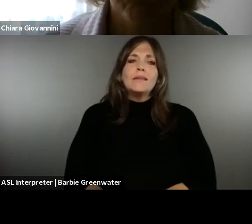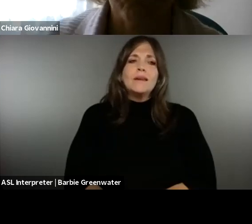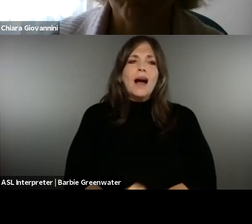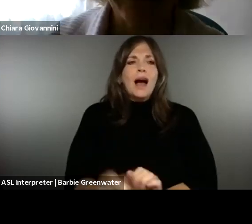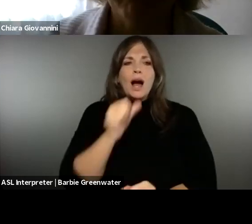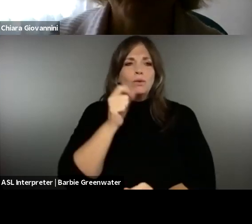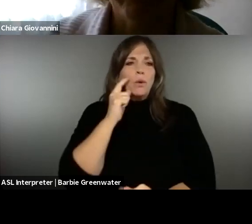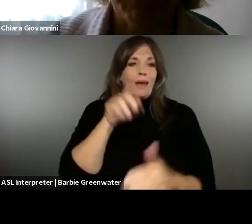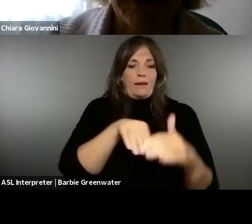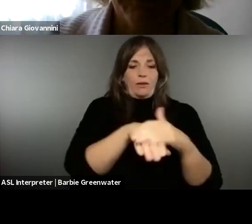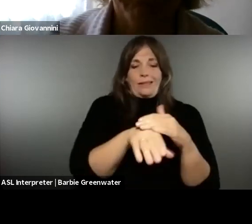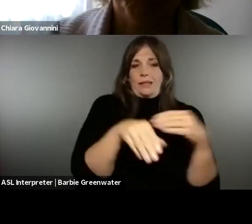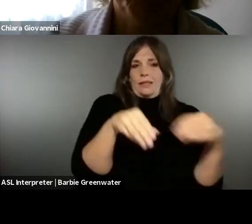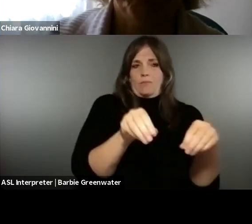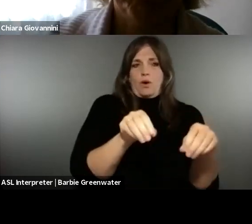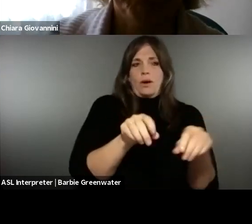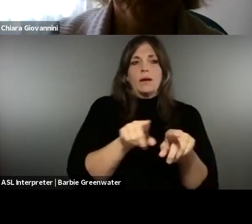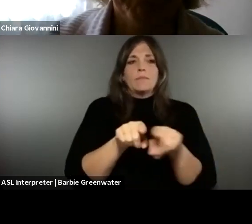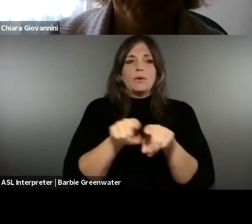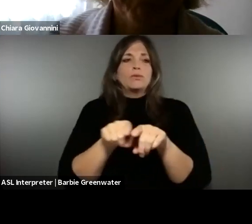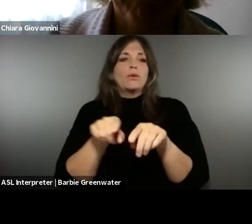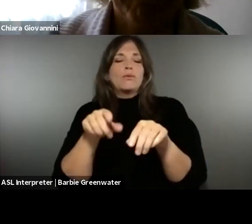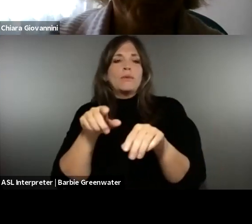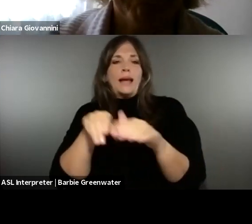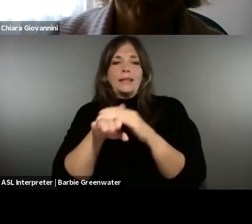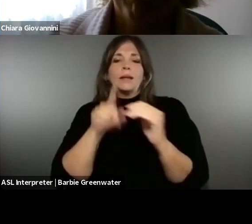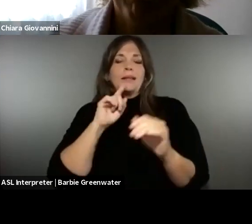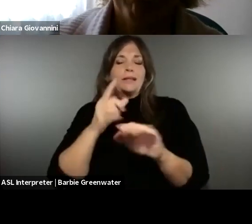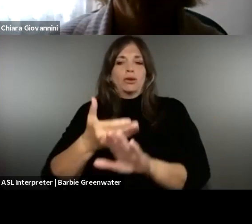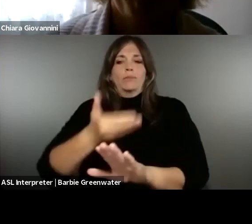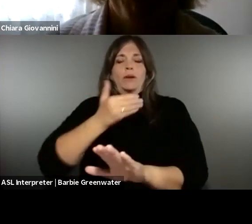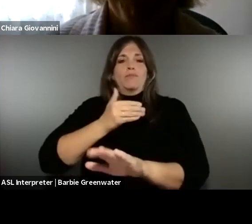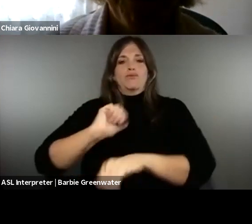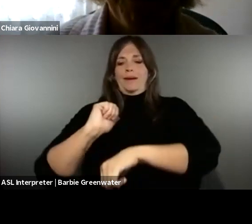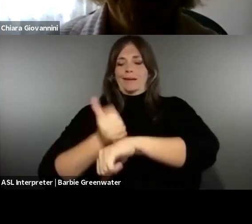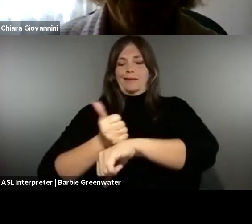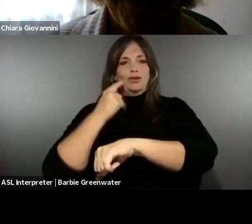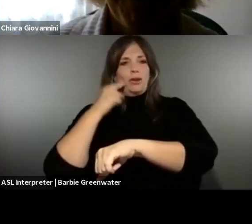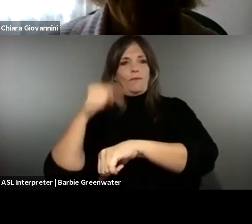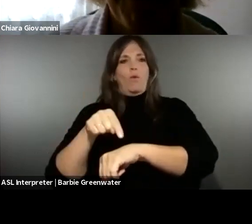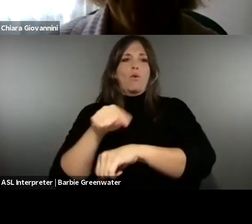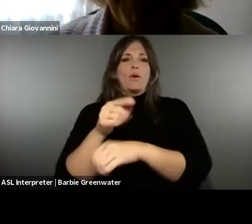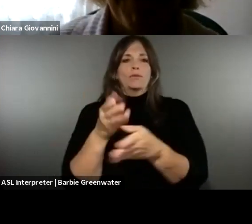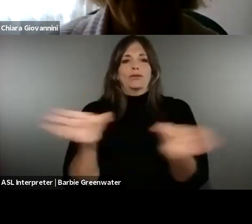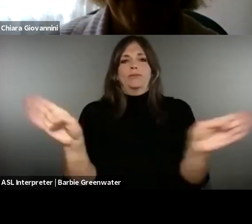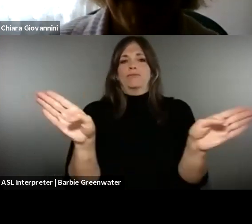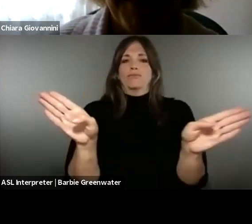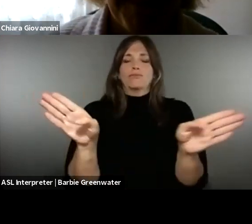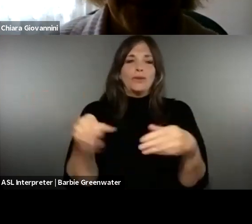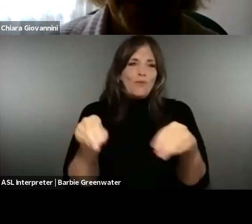. I don't think there is an accessibility market, I think there is accessibility as a pre-condition of a healthy market